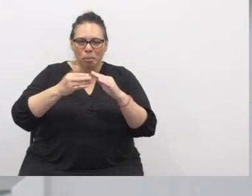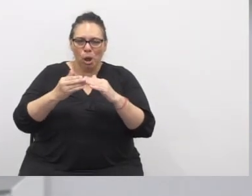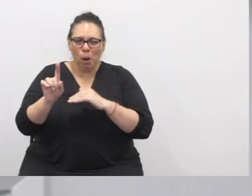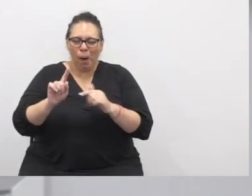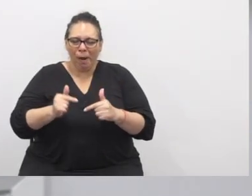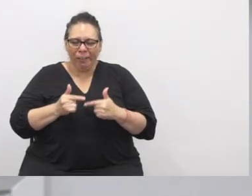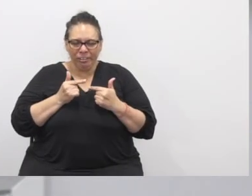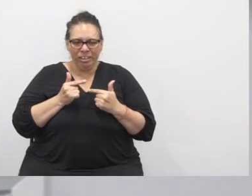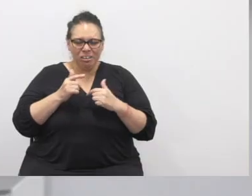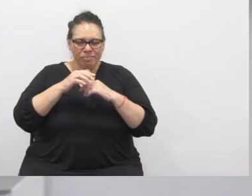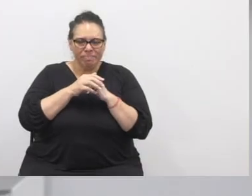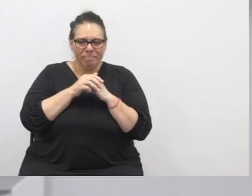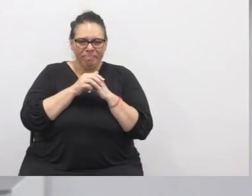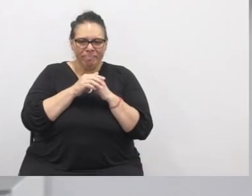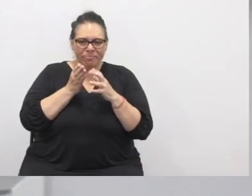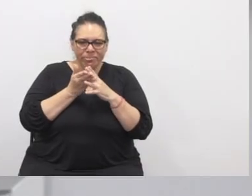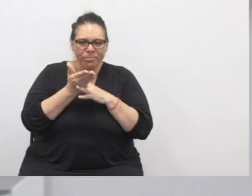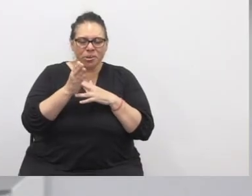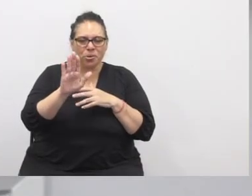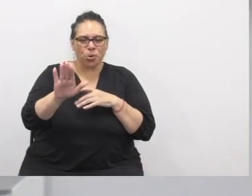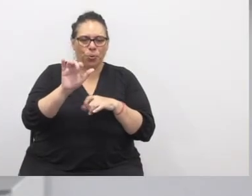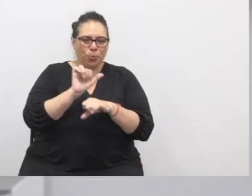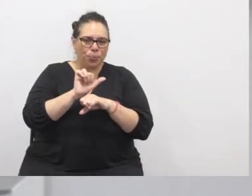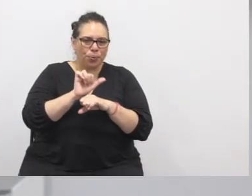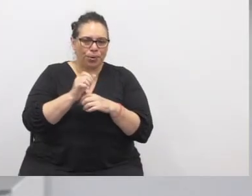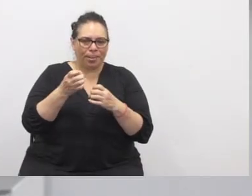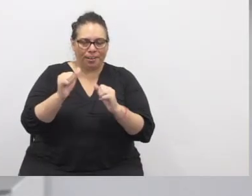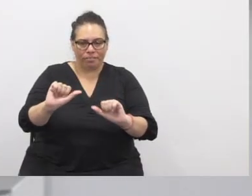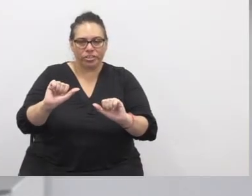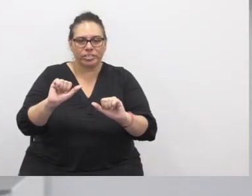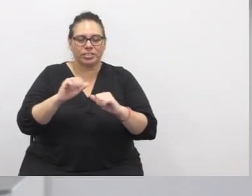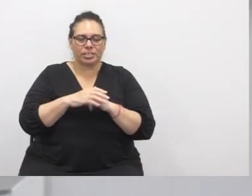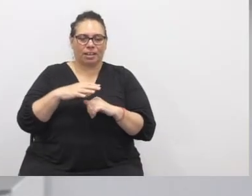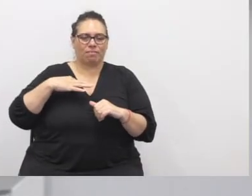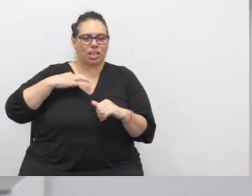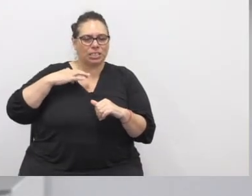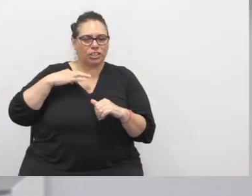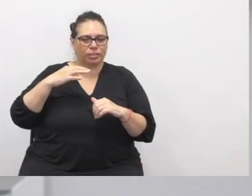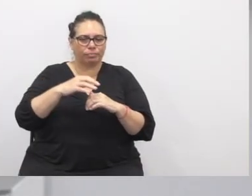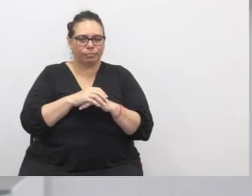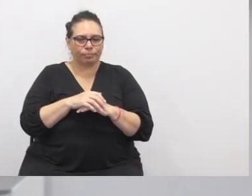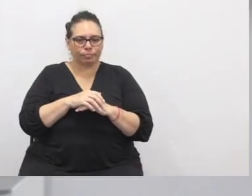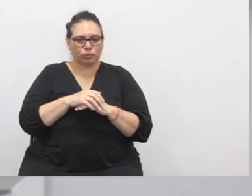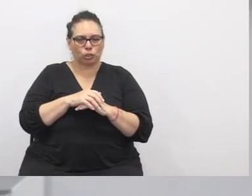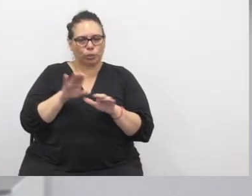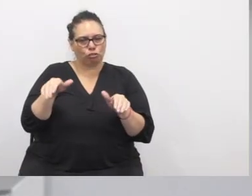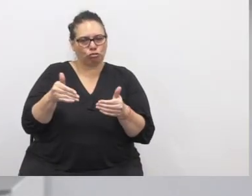and through your work efforts and done volunteerism. So as you introduce yourself,